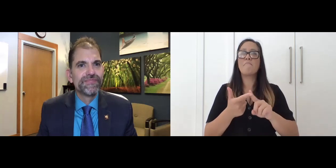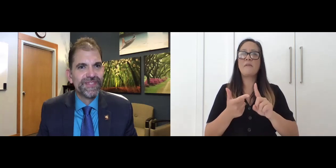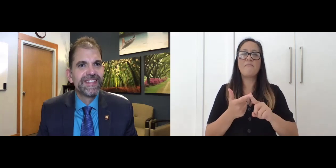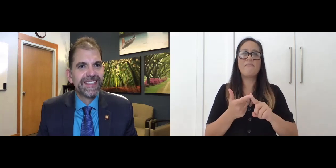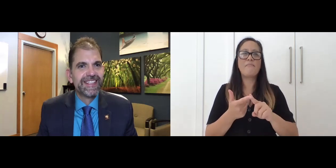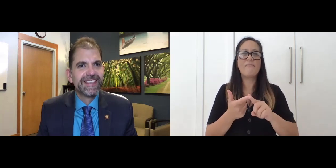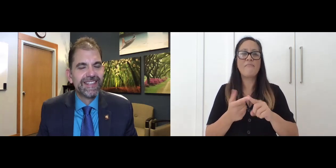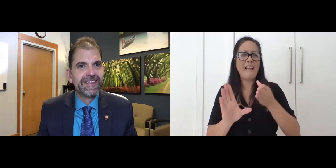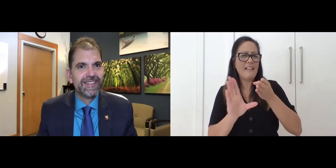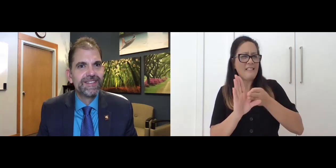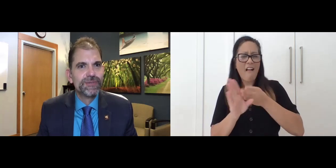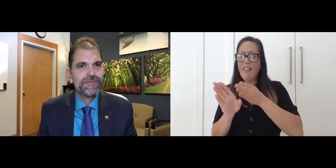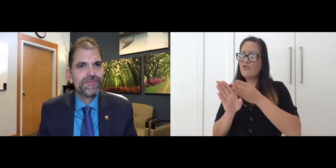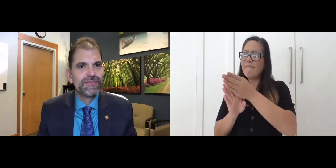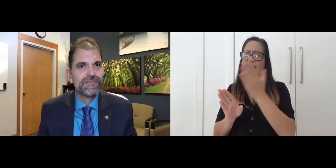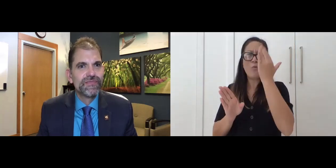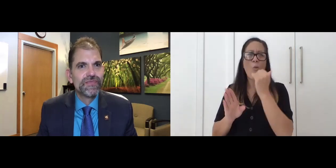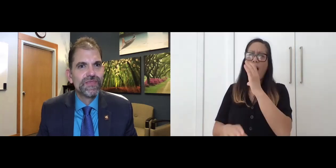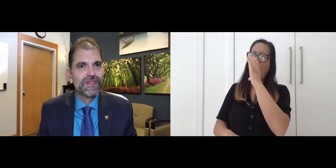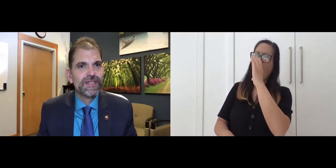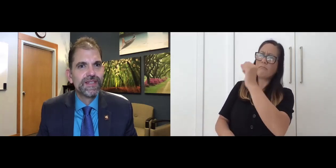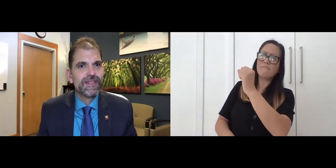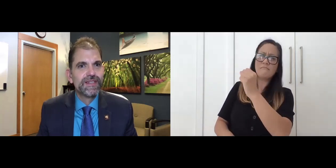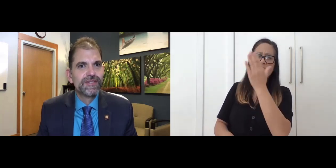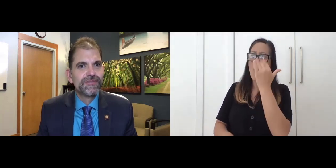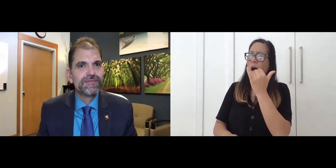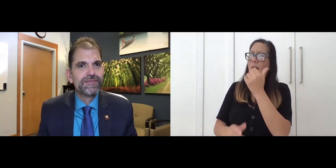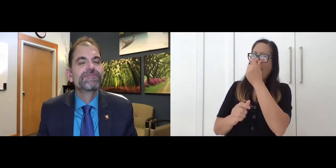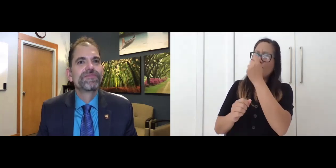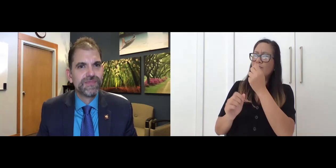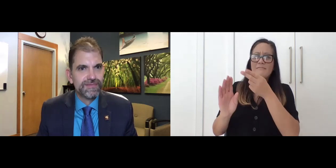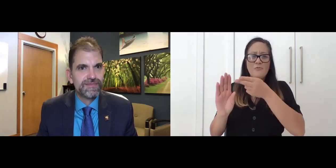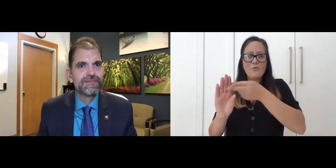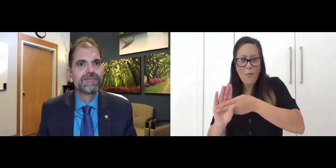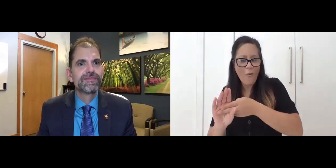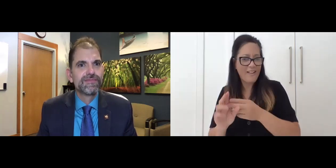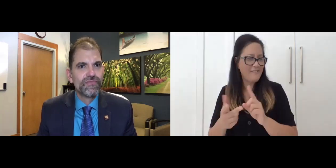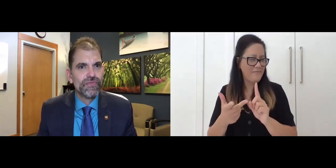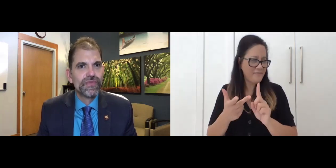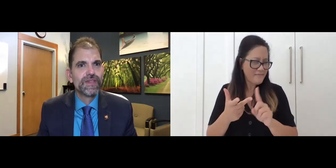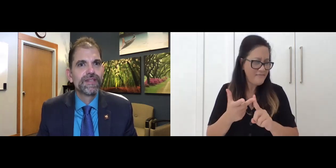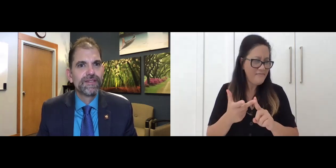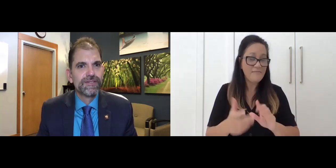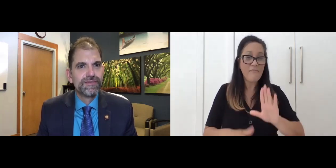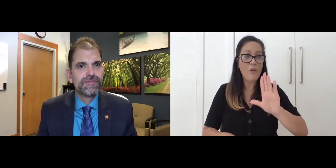where you were born, how you got interested in the field of psychology,